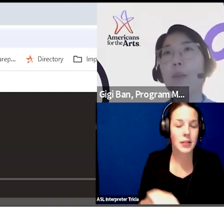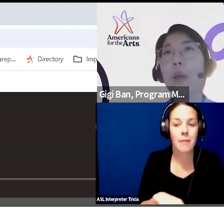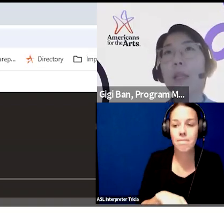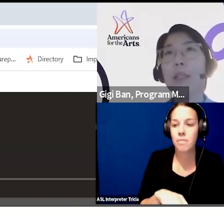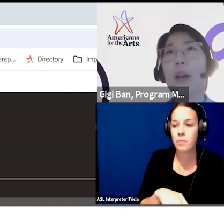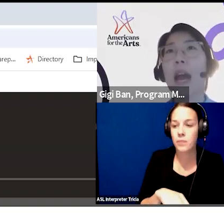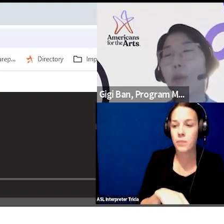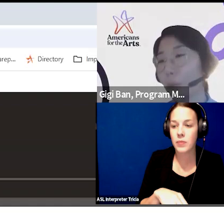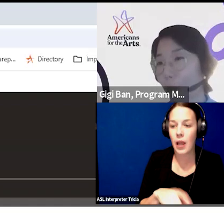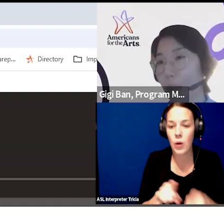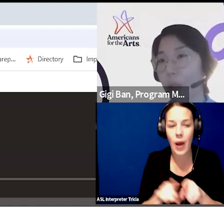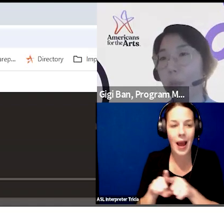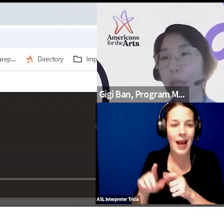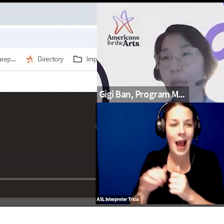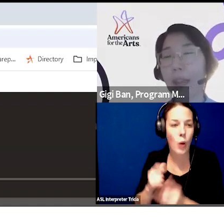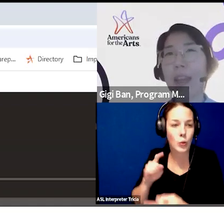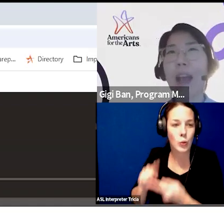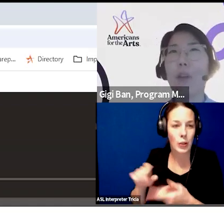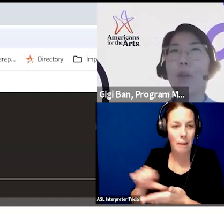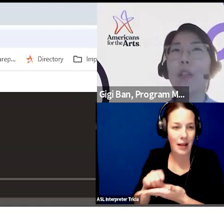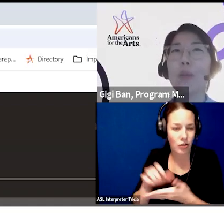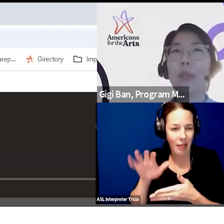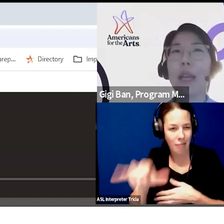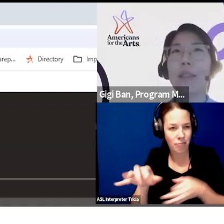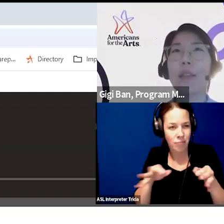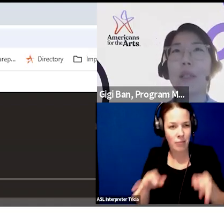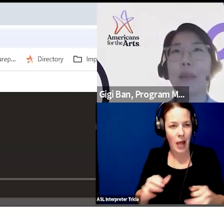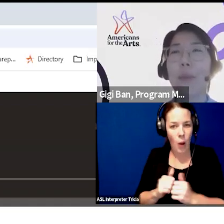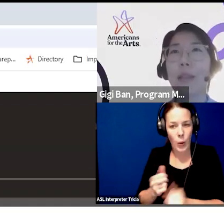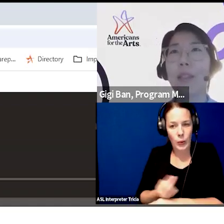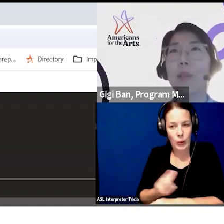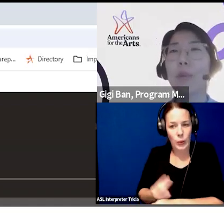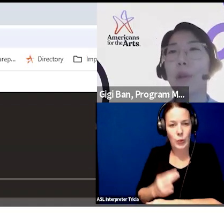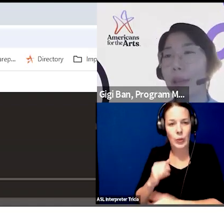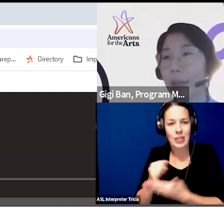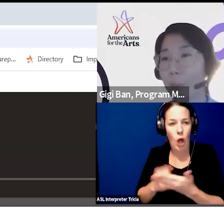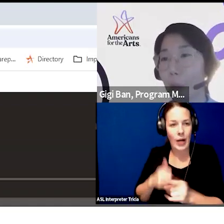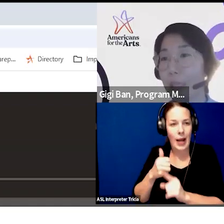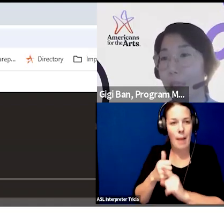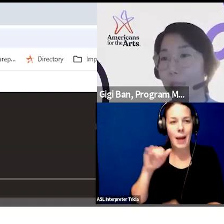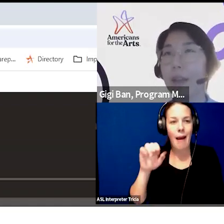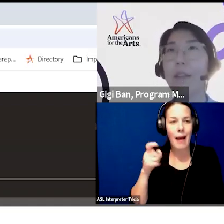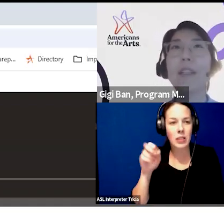as well as a how to page explaining how you can utilize the Arts Impact Explorer for, more detail.